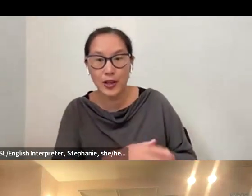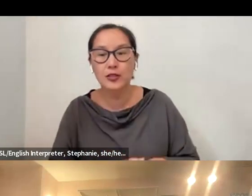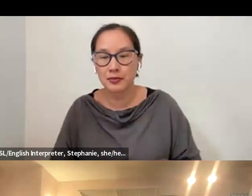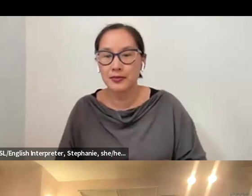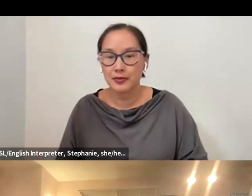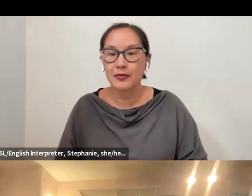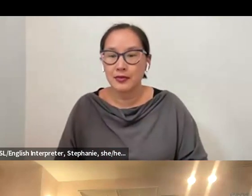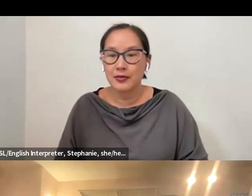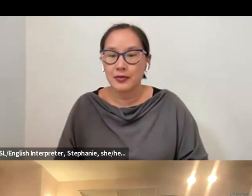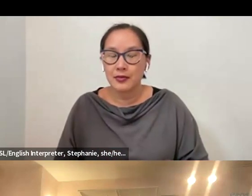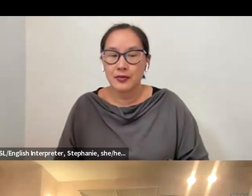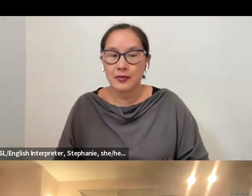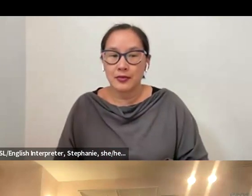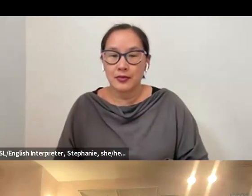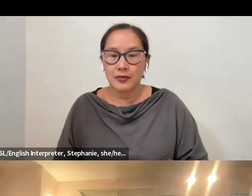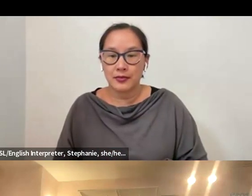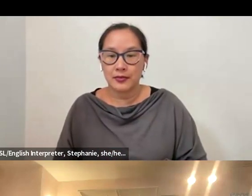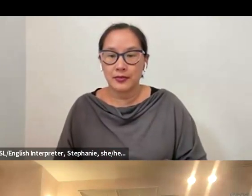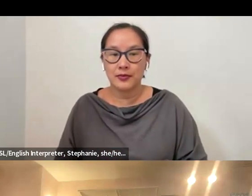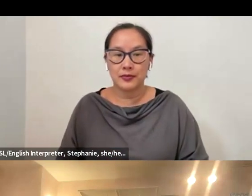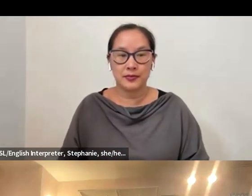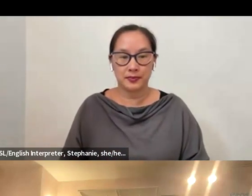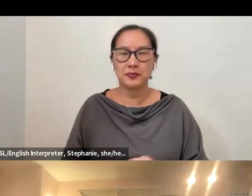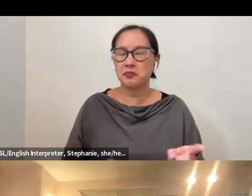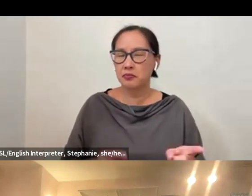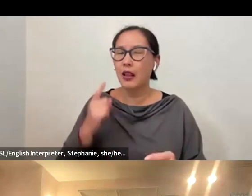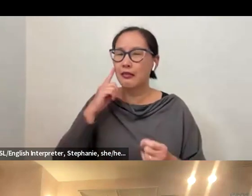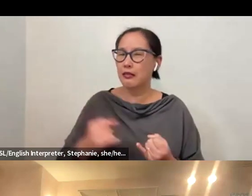So I think the one, the last one that is,